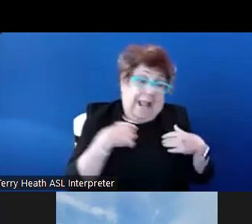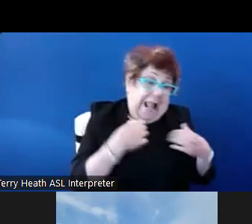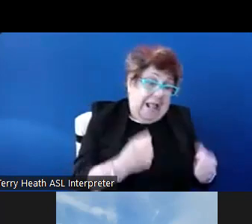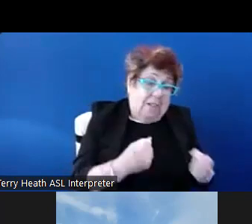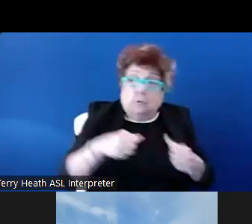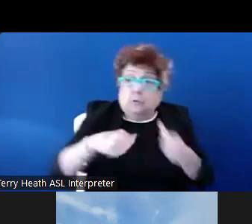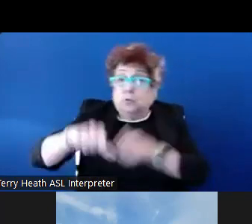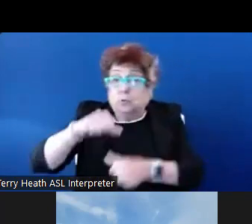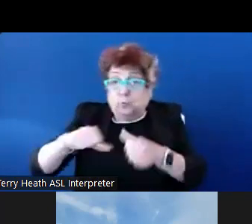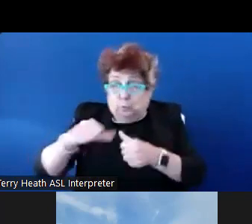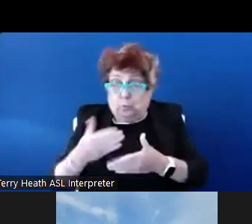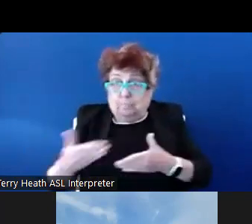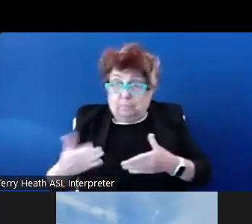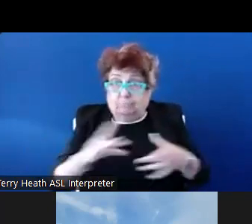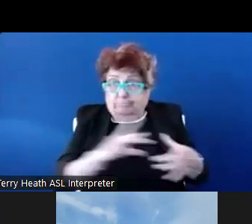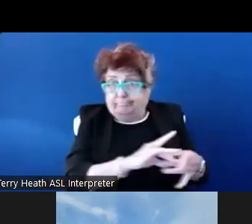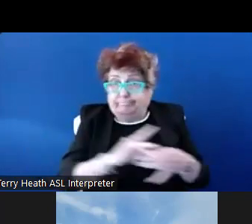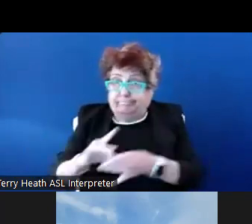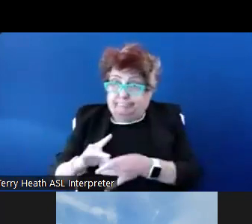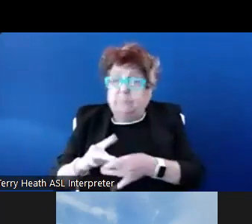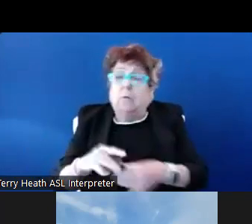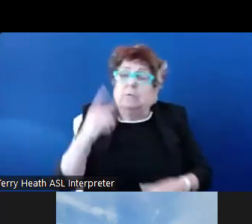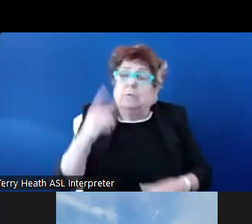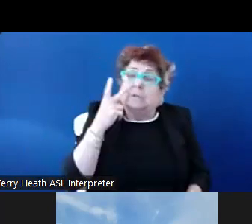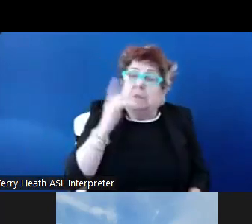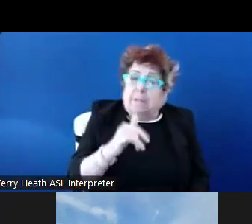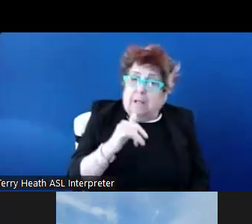and time again evidence that addressing social determinants of health